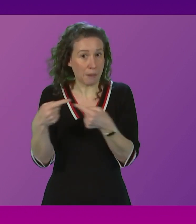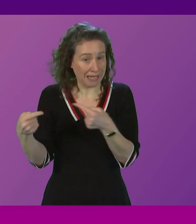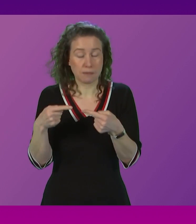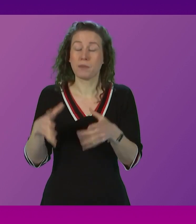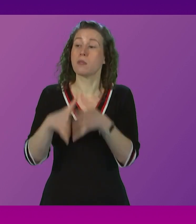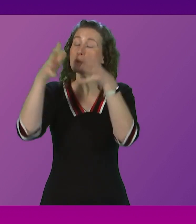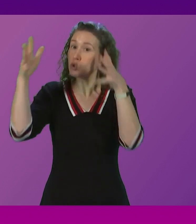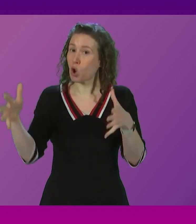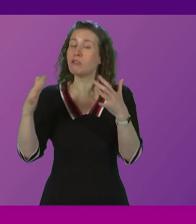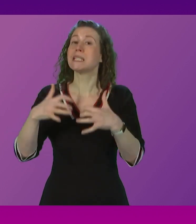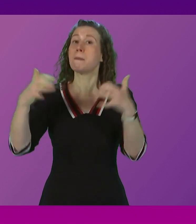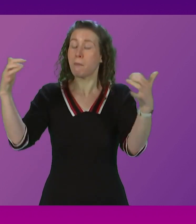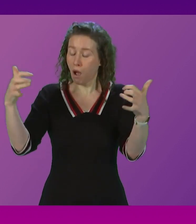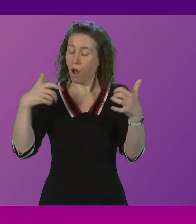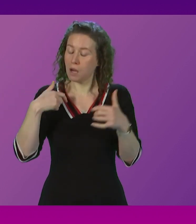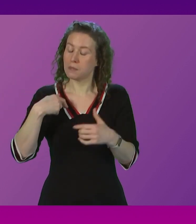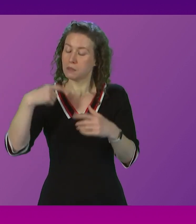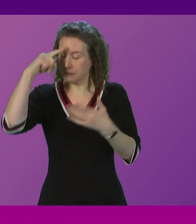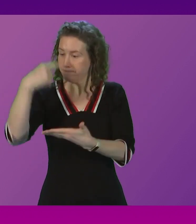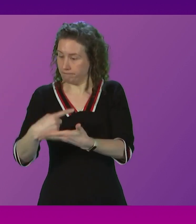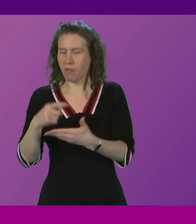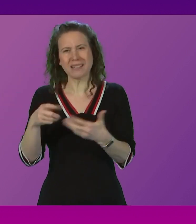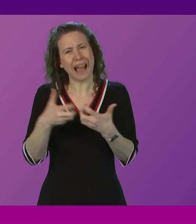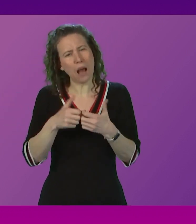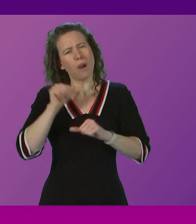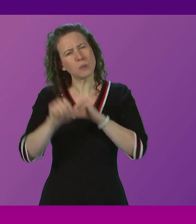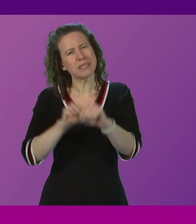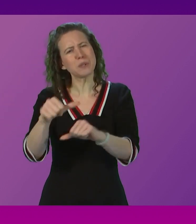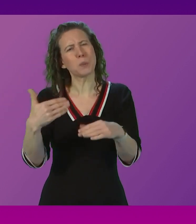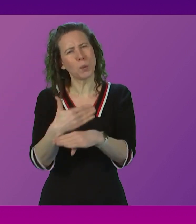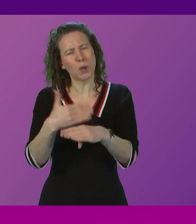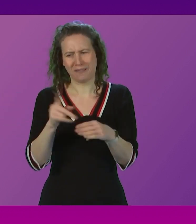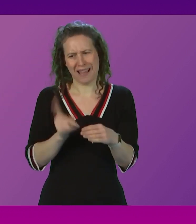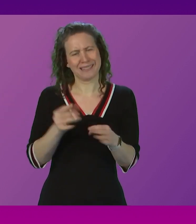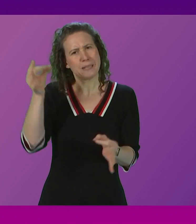in Parliament took the decisions on them. That is how our parliamentary democracy operates.